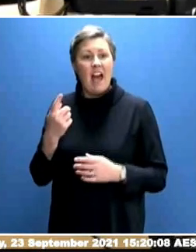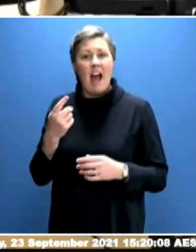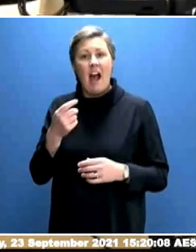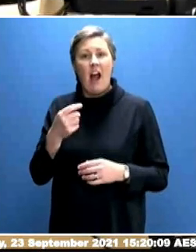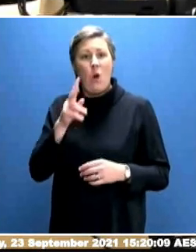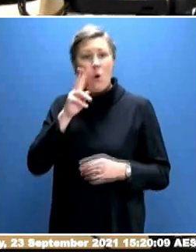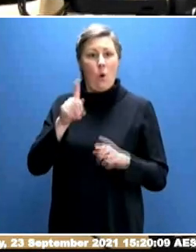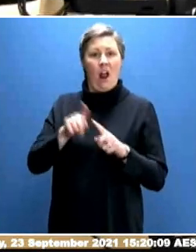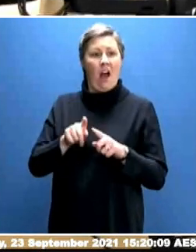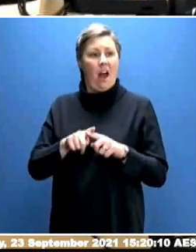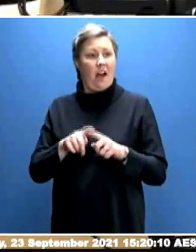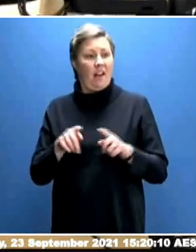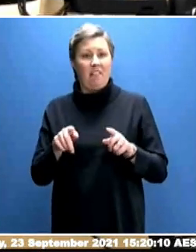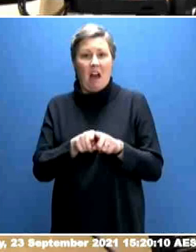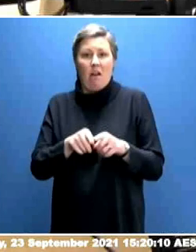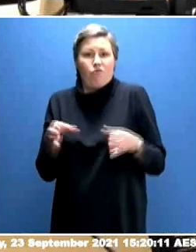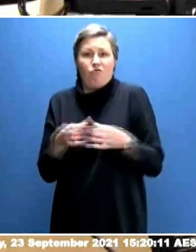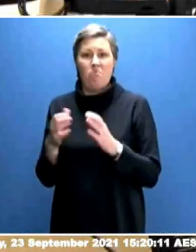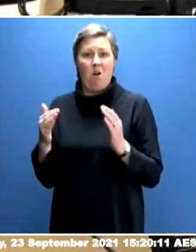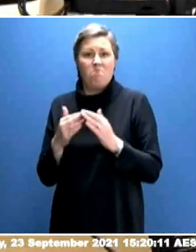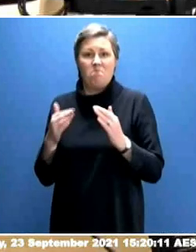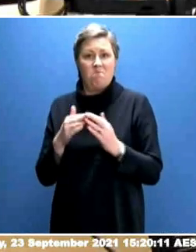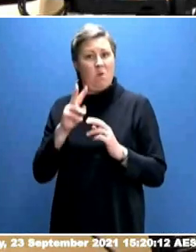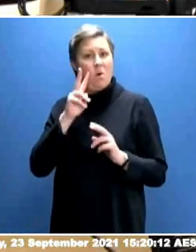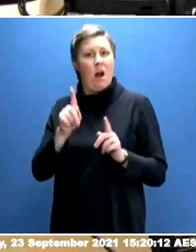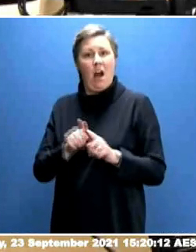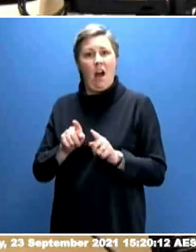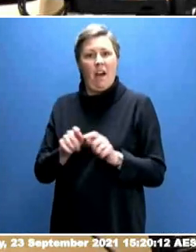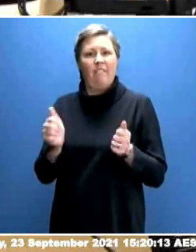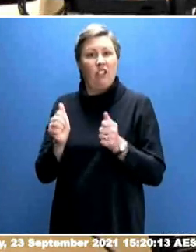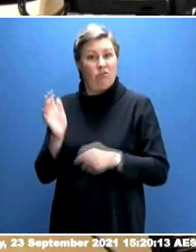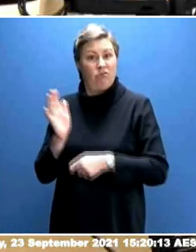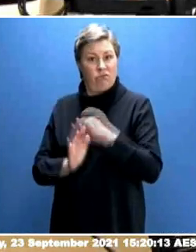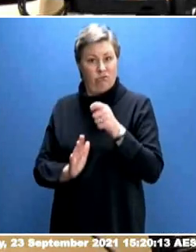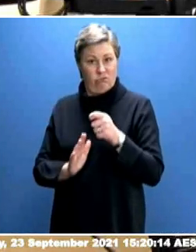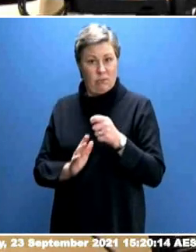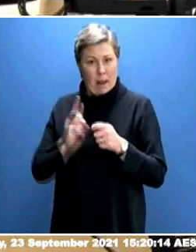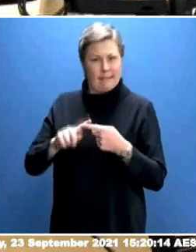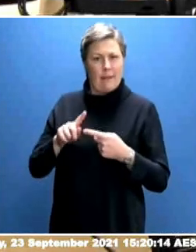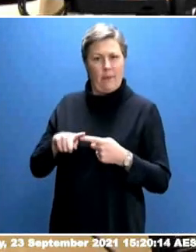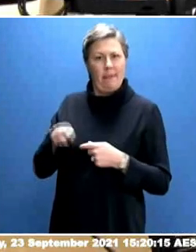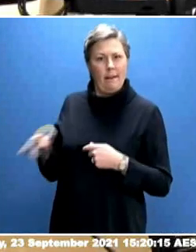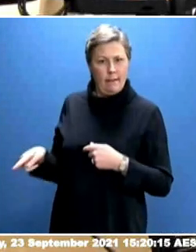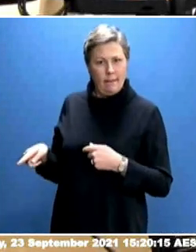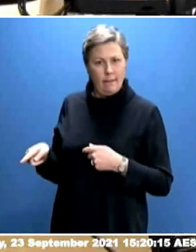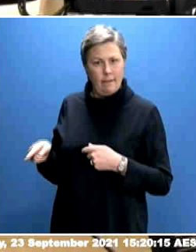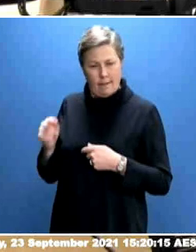non-Secure Care for that child? Yes. Without any restraints or restrictions of the kind that